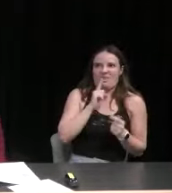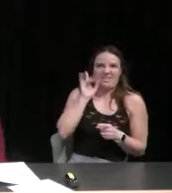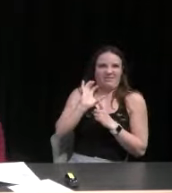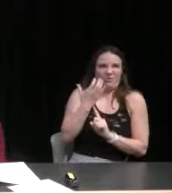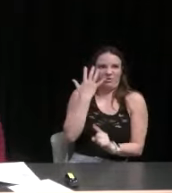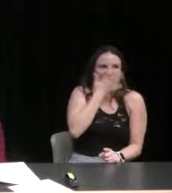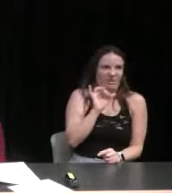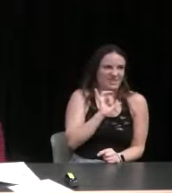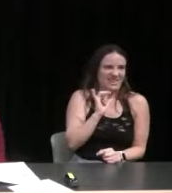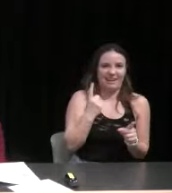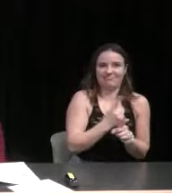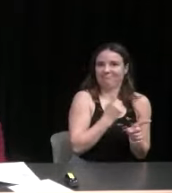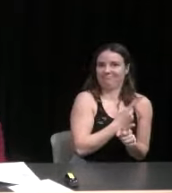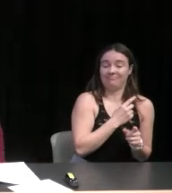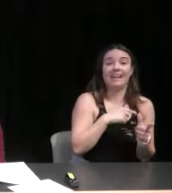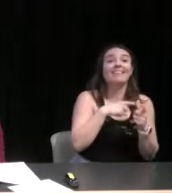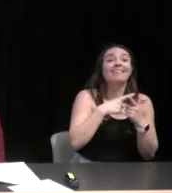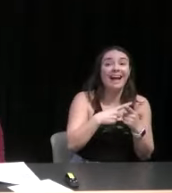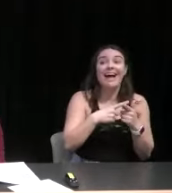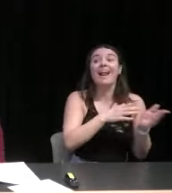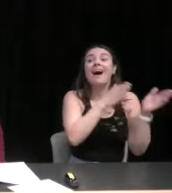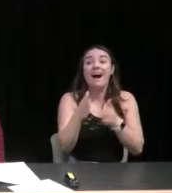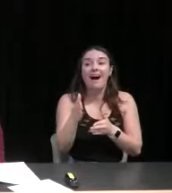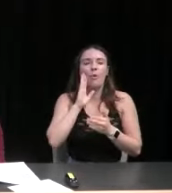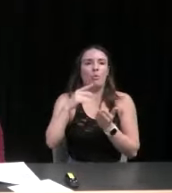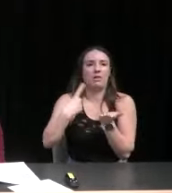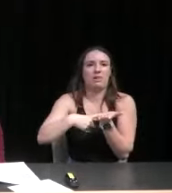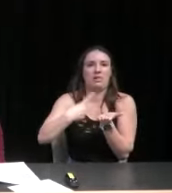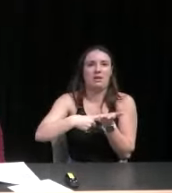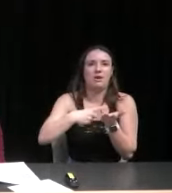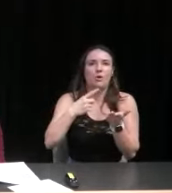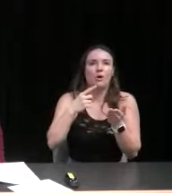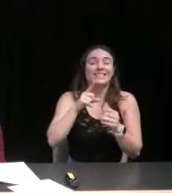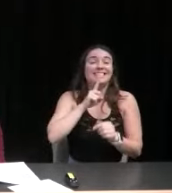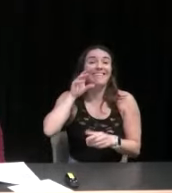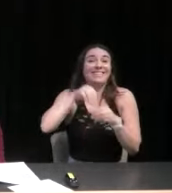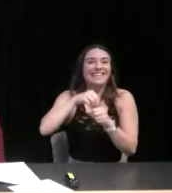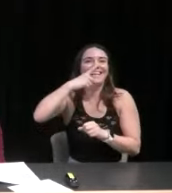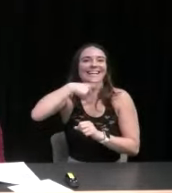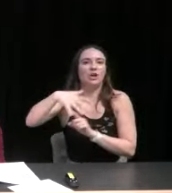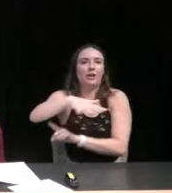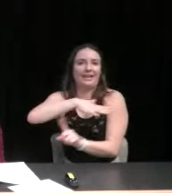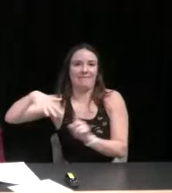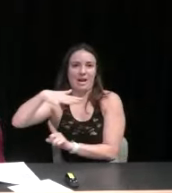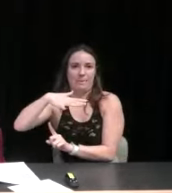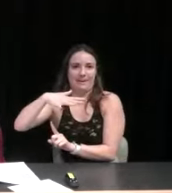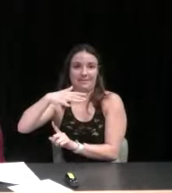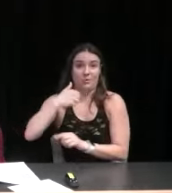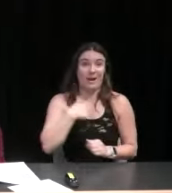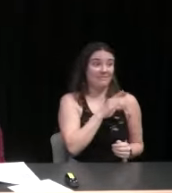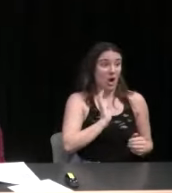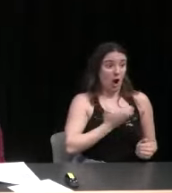to give you guys a taste of what Deaf culture looks like after that we will talk about deaf